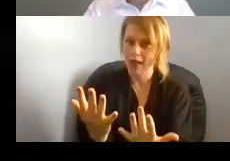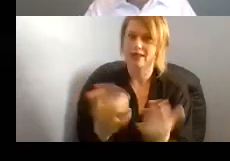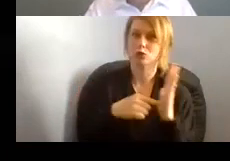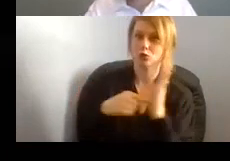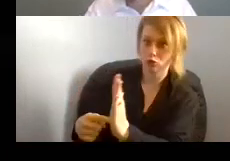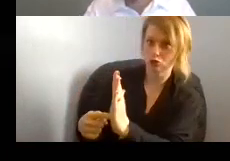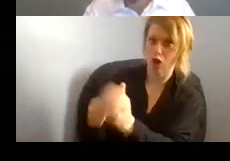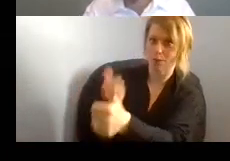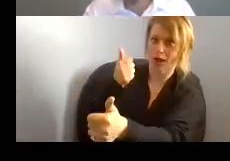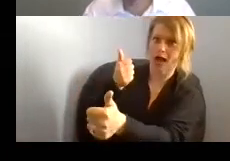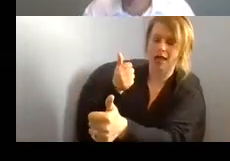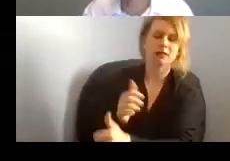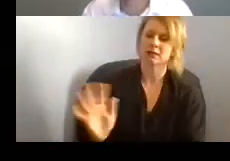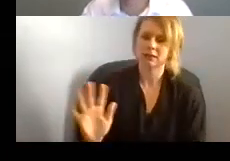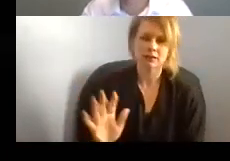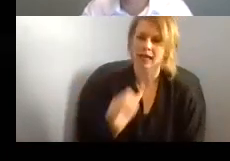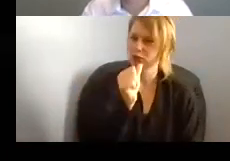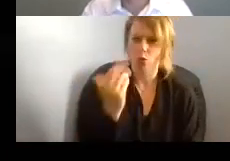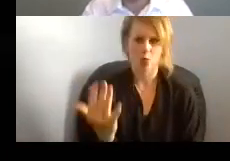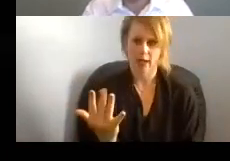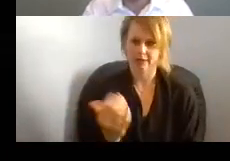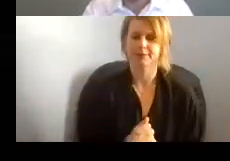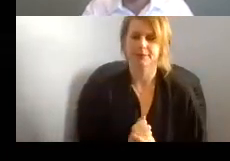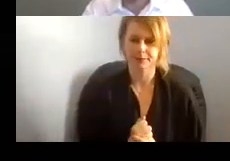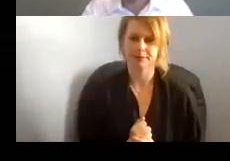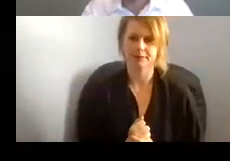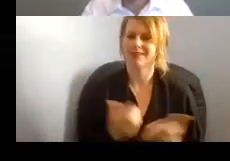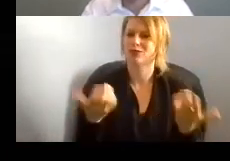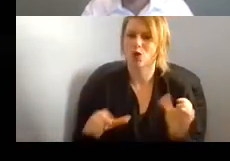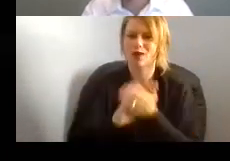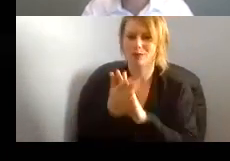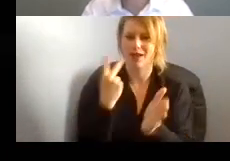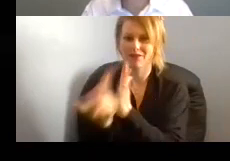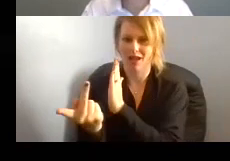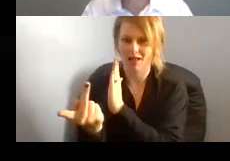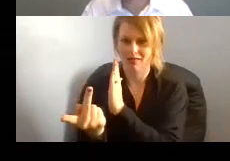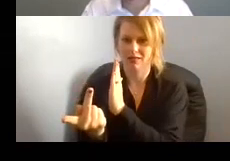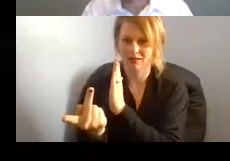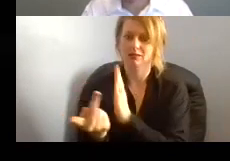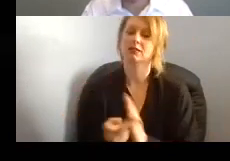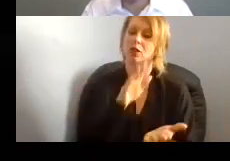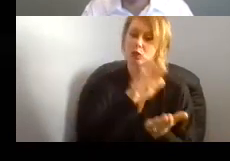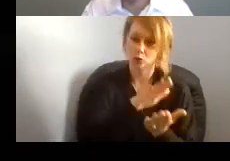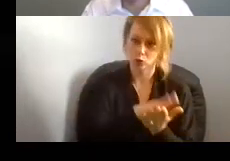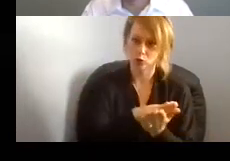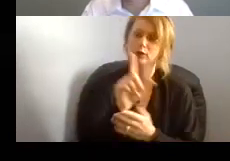or for academic challenges to actually become academic failure. Schools can and should be a source of valuable support to grieving